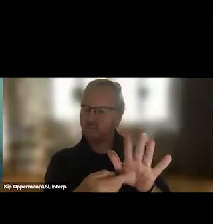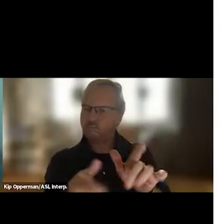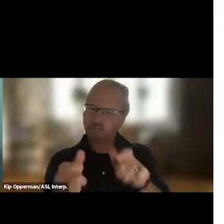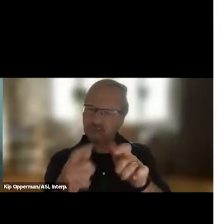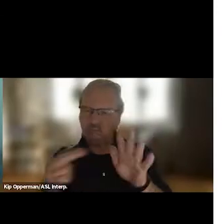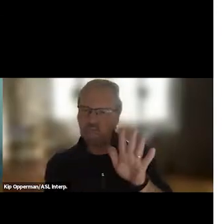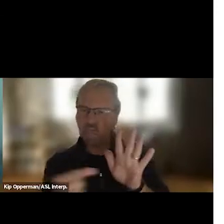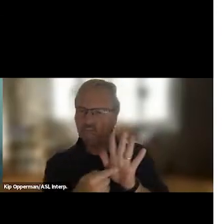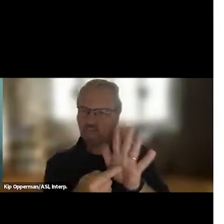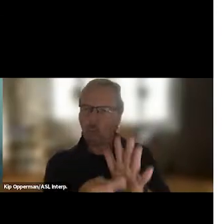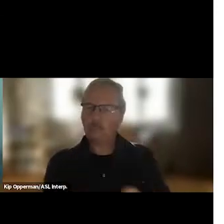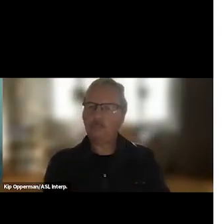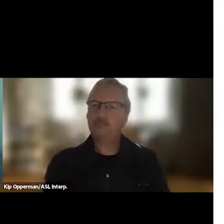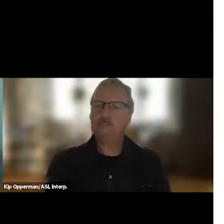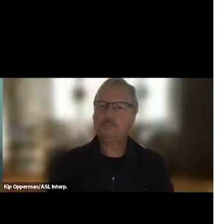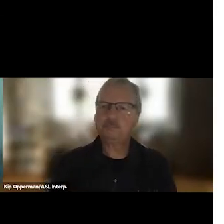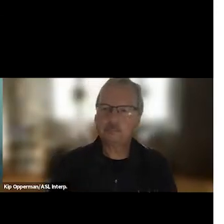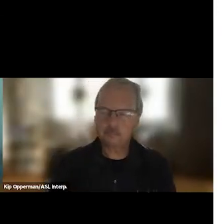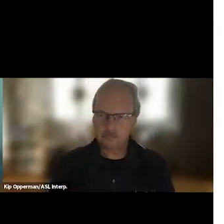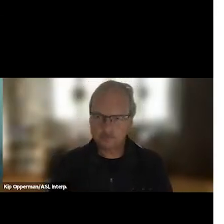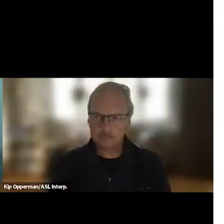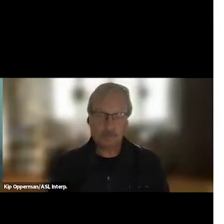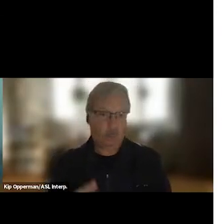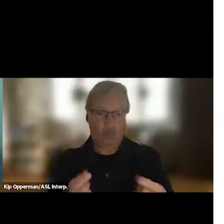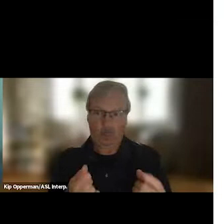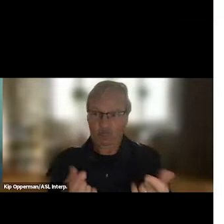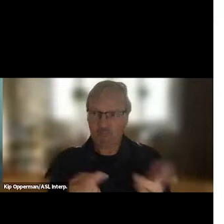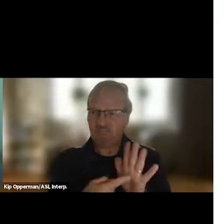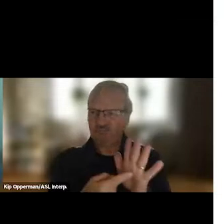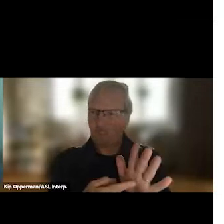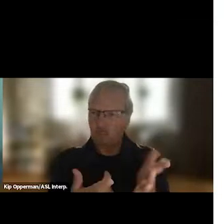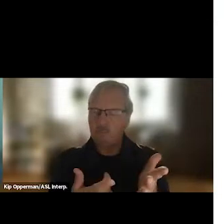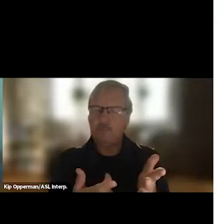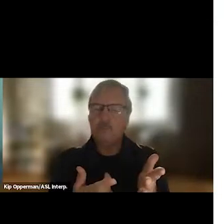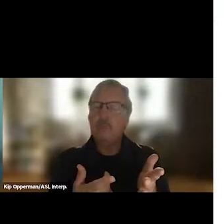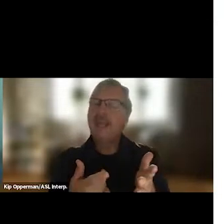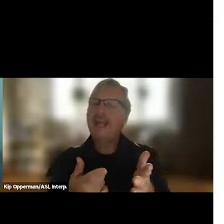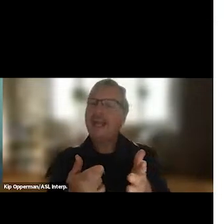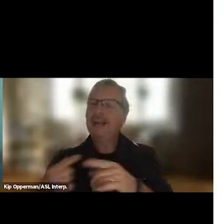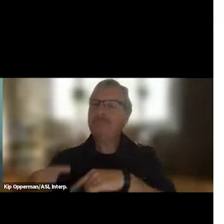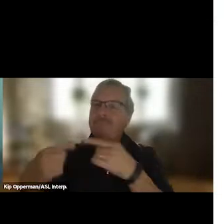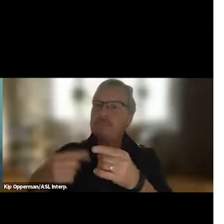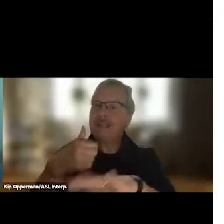the point of what we're trying to do. Since implementation in December of 2019,